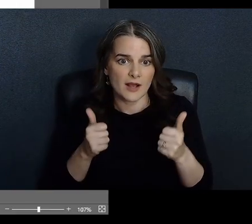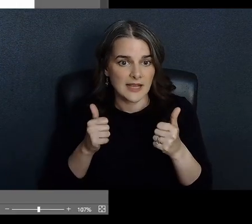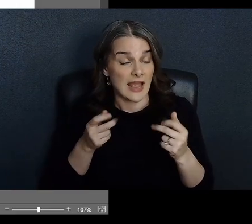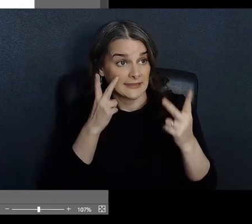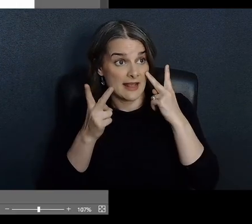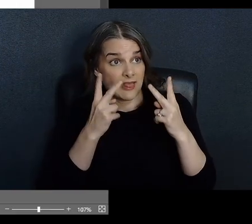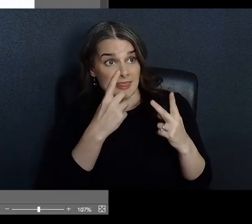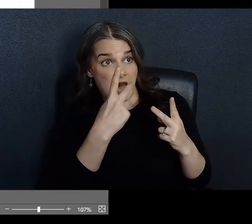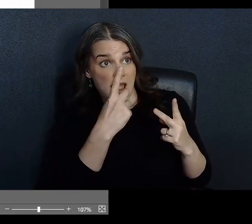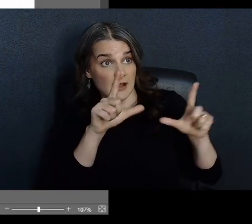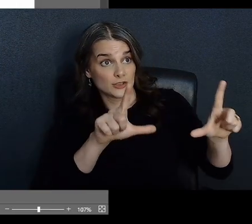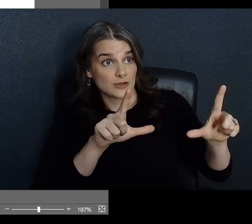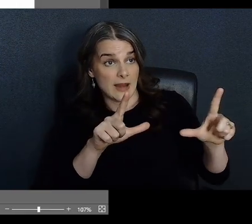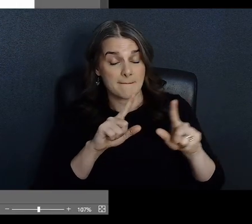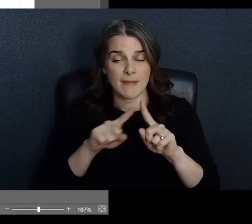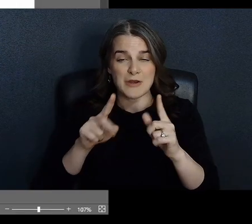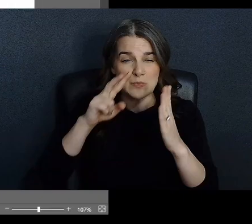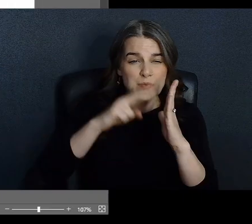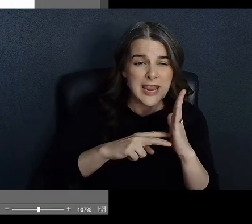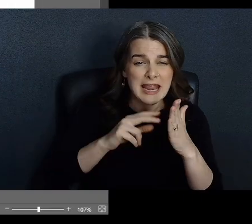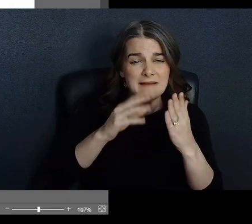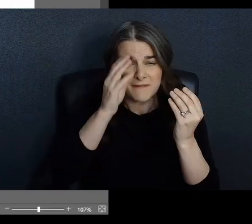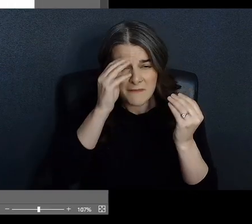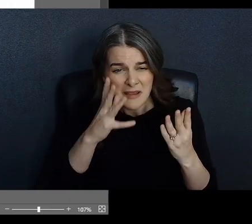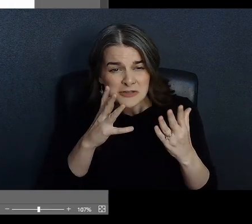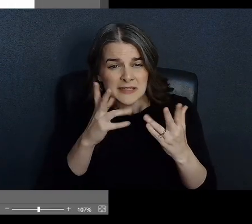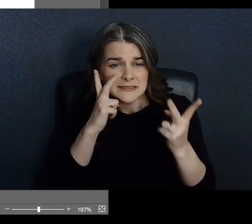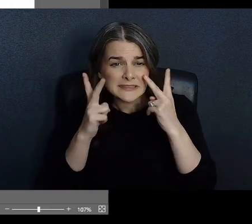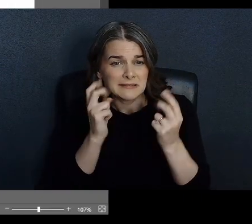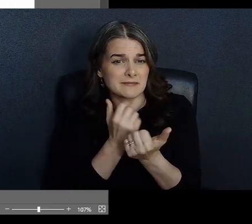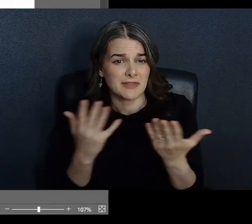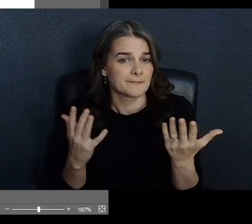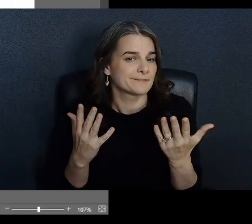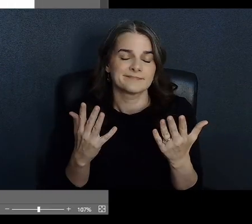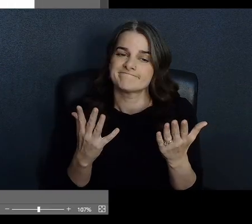or seeing anything beyond that, that's beyond me at this point.